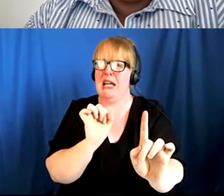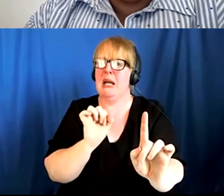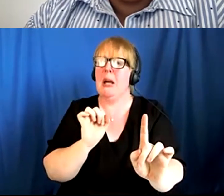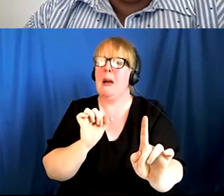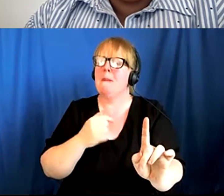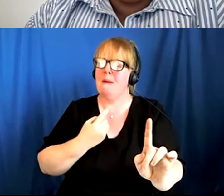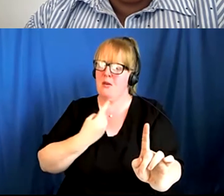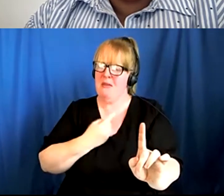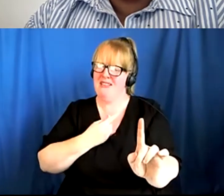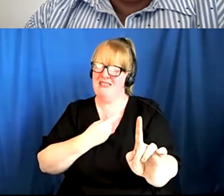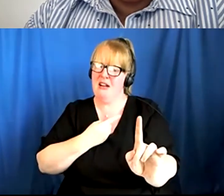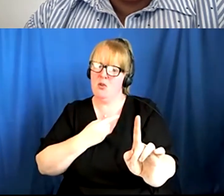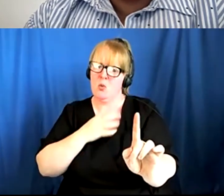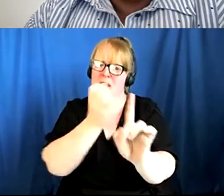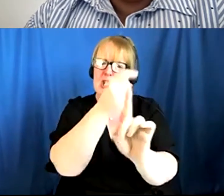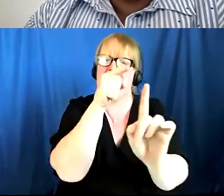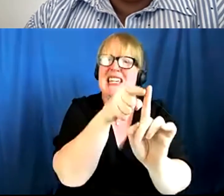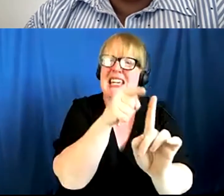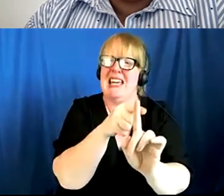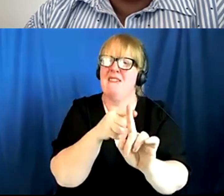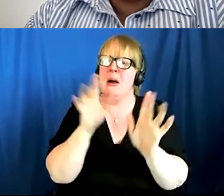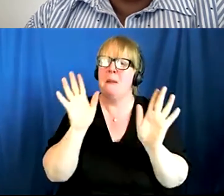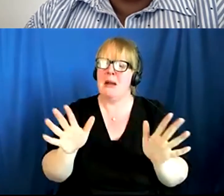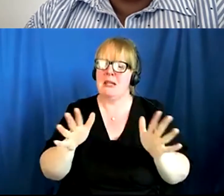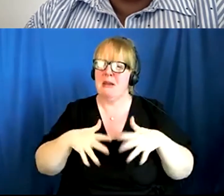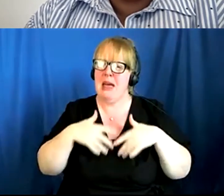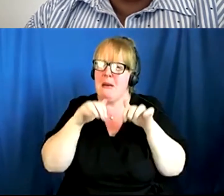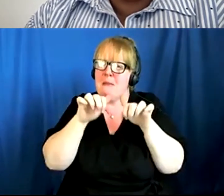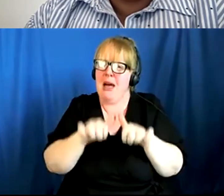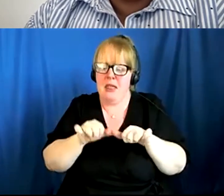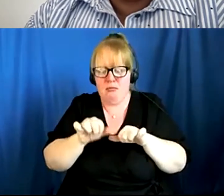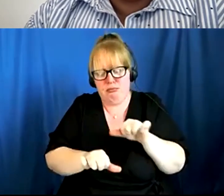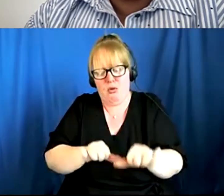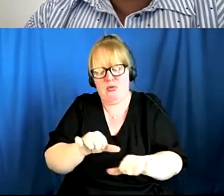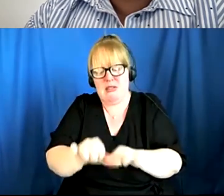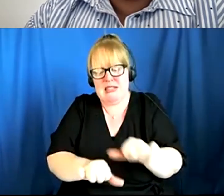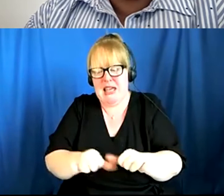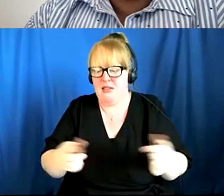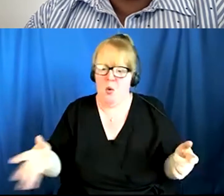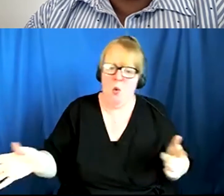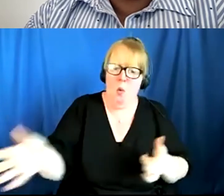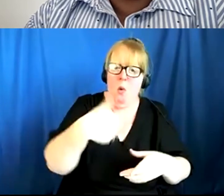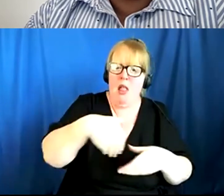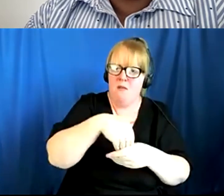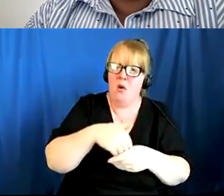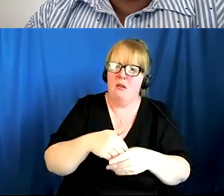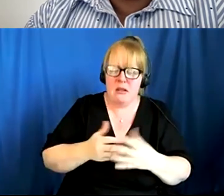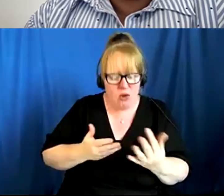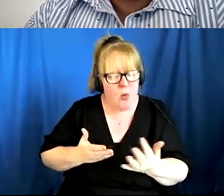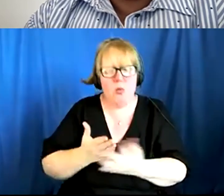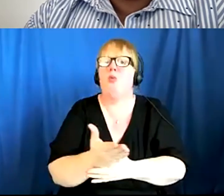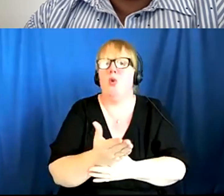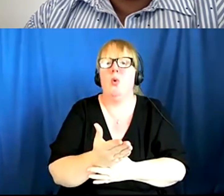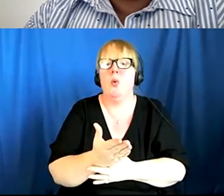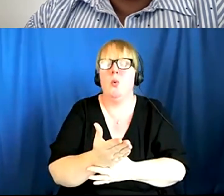empathic process that people embark on, yeah. So, it's,